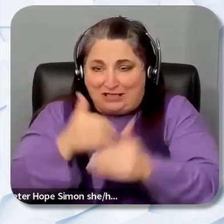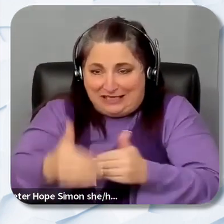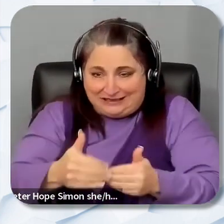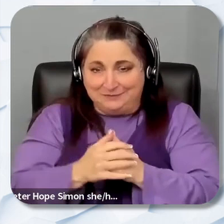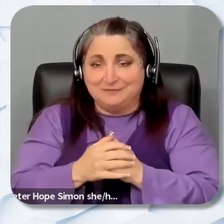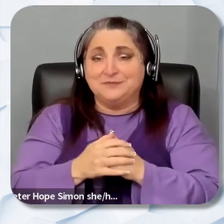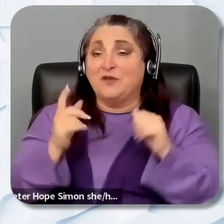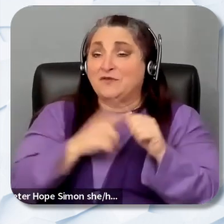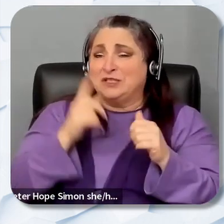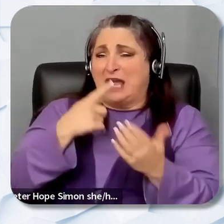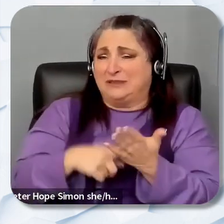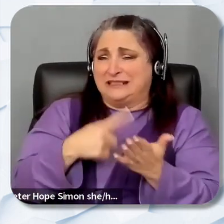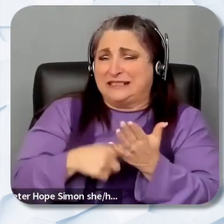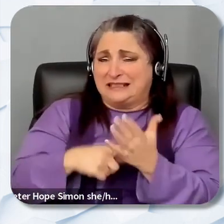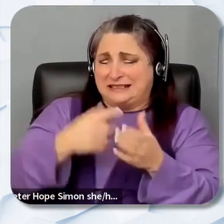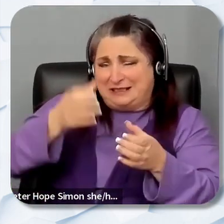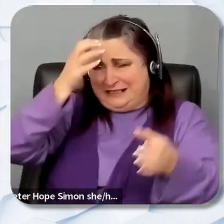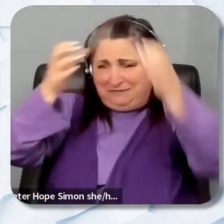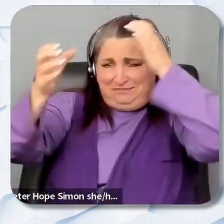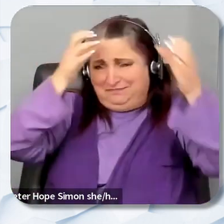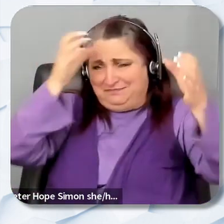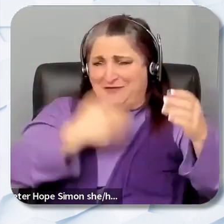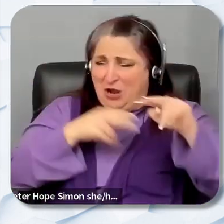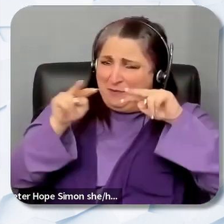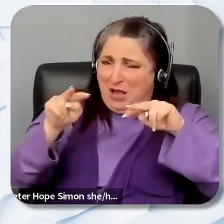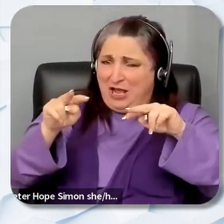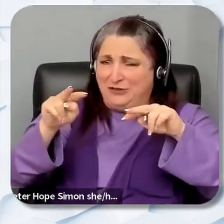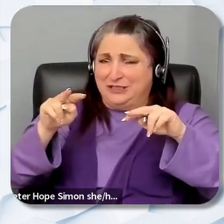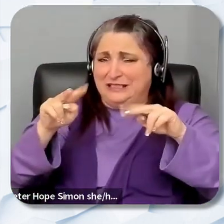about the conceptualization of our monitoring system that changes. If you've been around